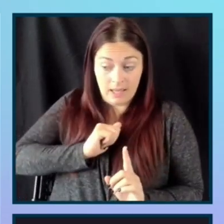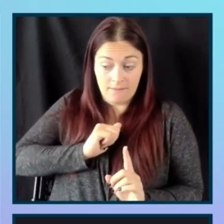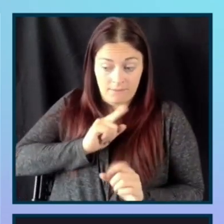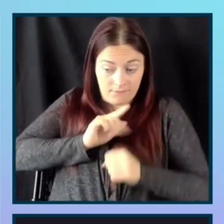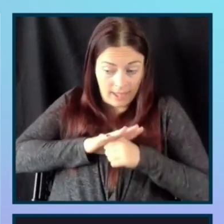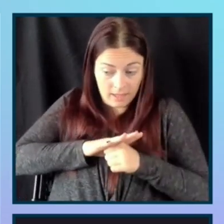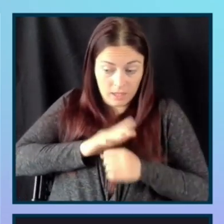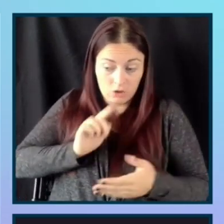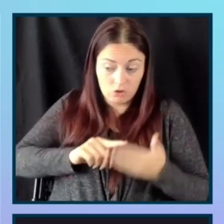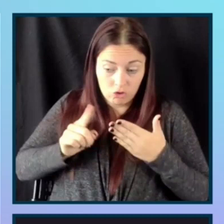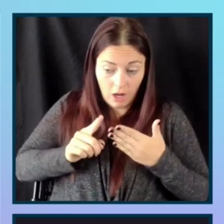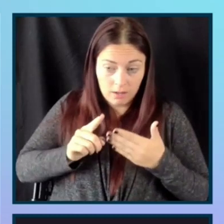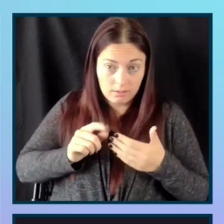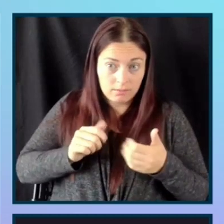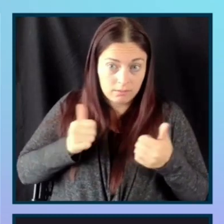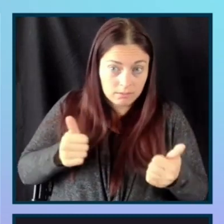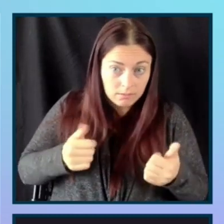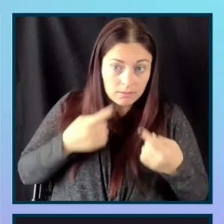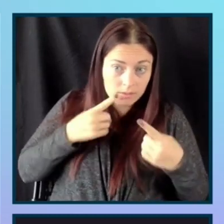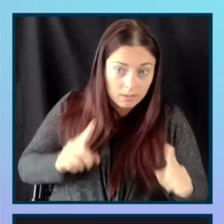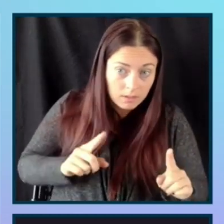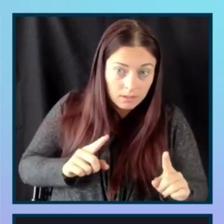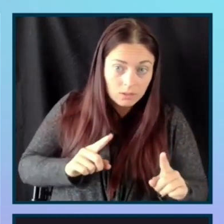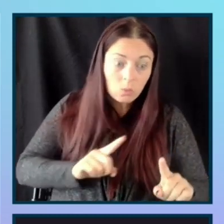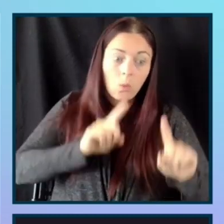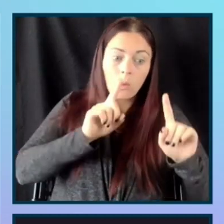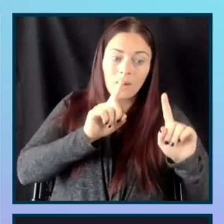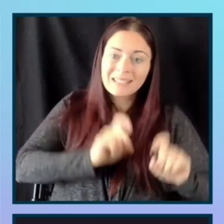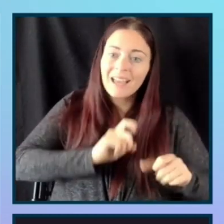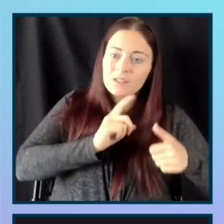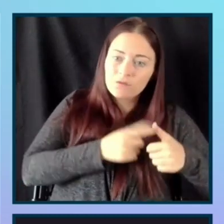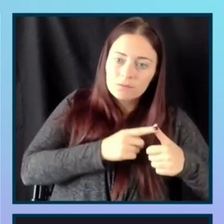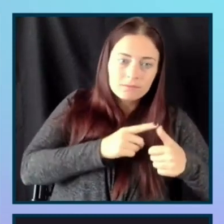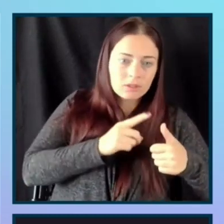Make sure that it's accessible, test it before you placed it in. Test it in the way that you would test